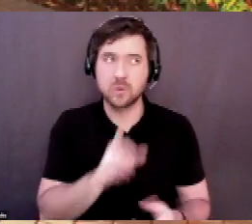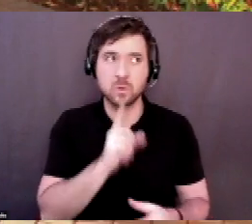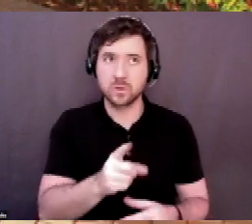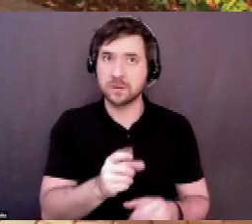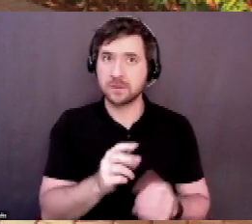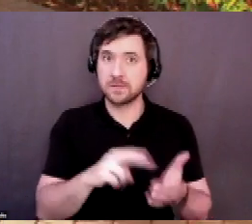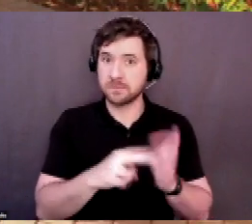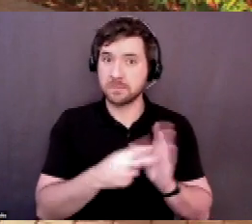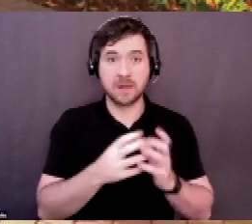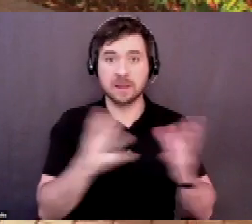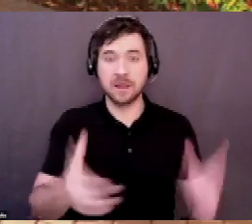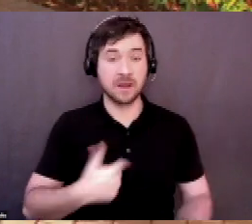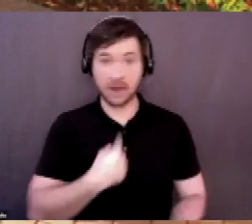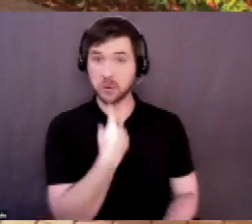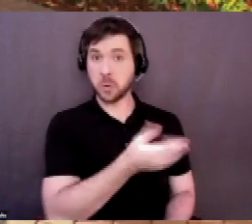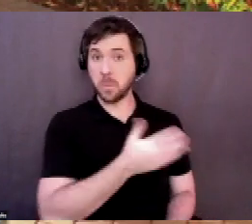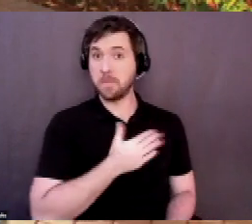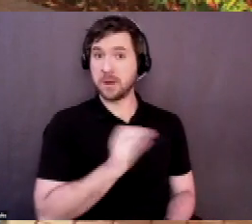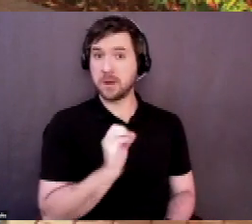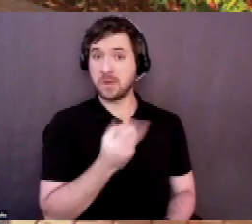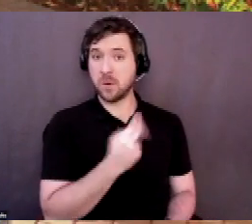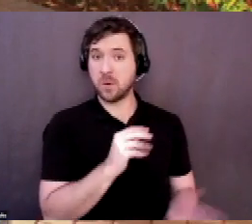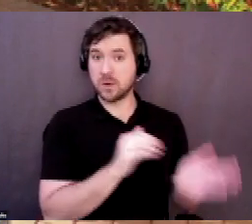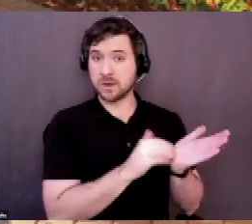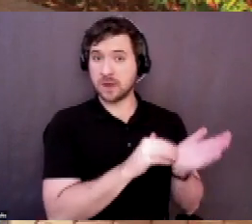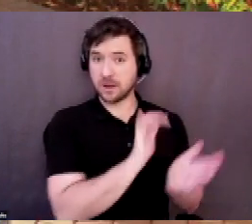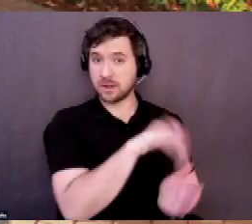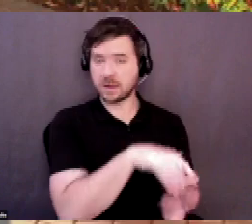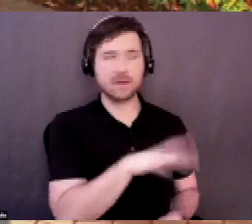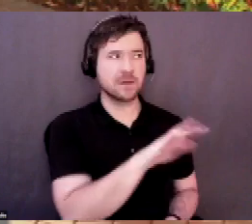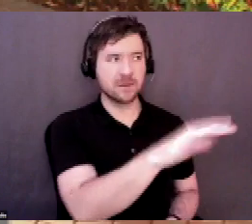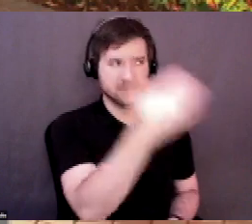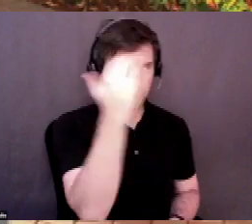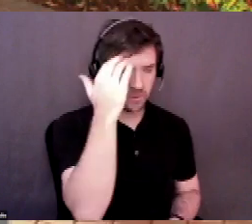that I said, you know, everything feels amped up right now and